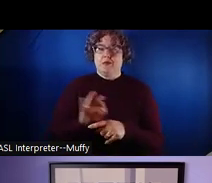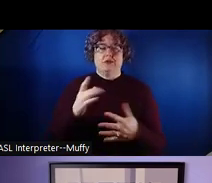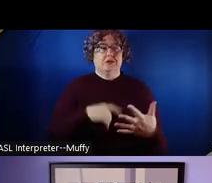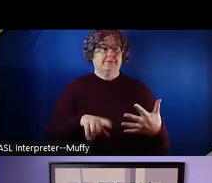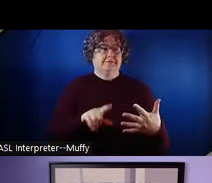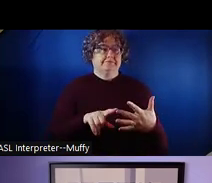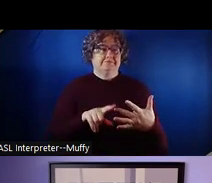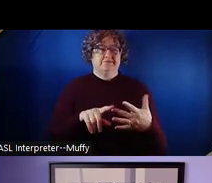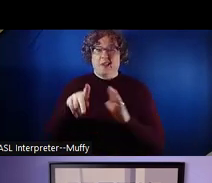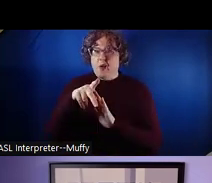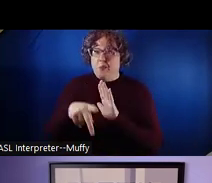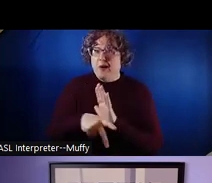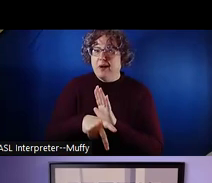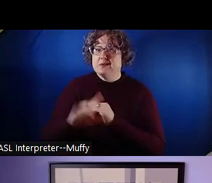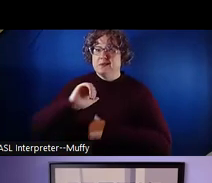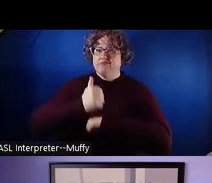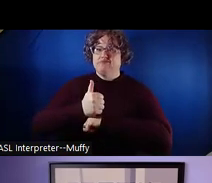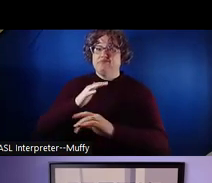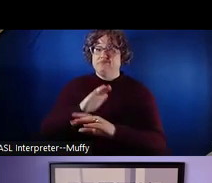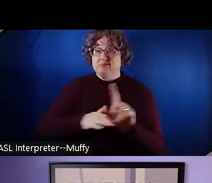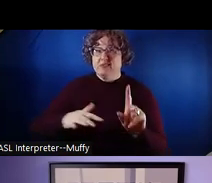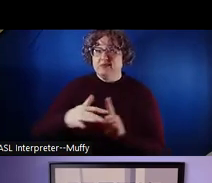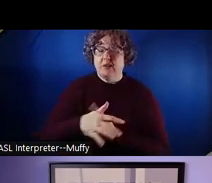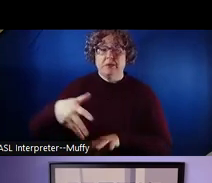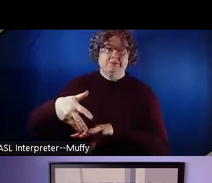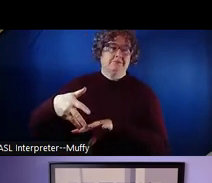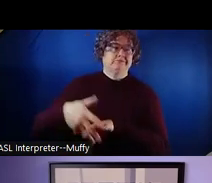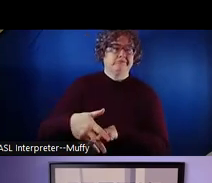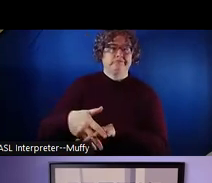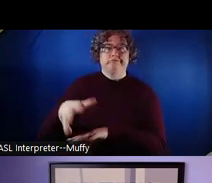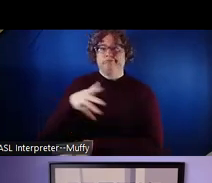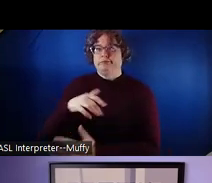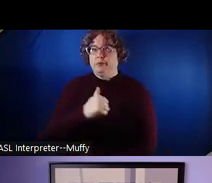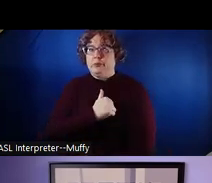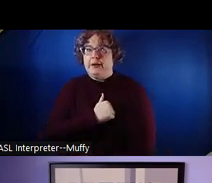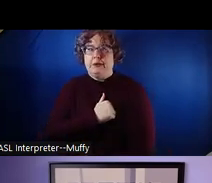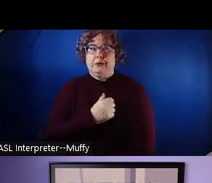as well as the built environment, and is embedded in social attitudes and many practices.